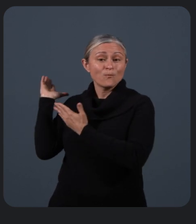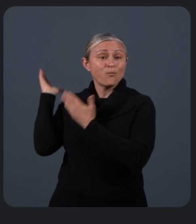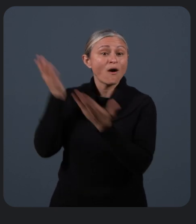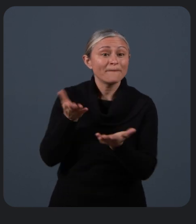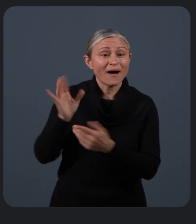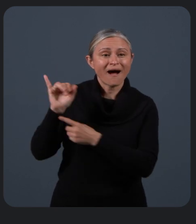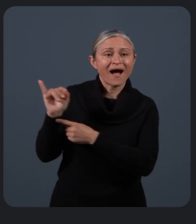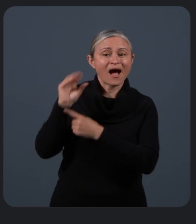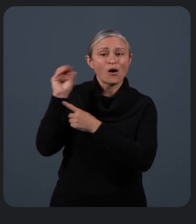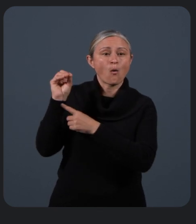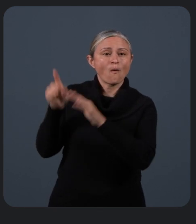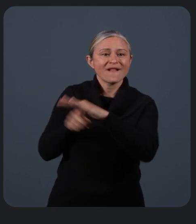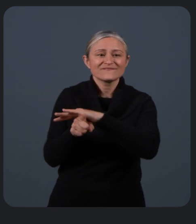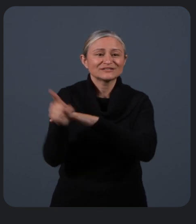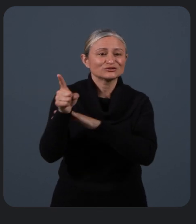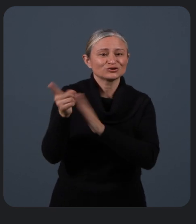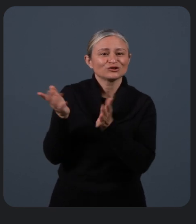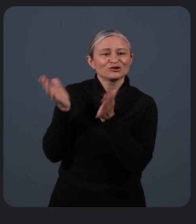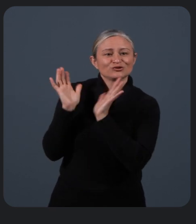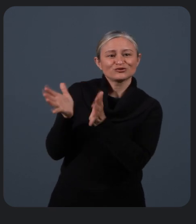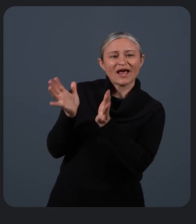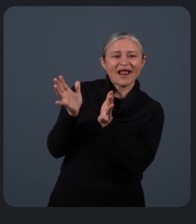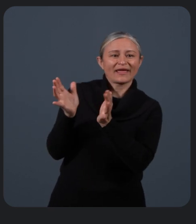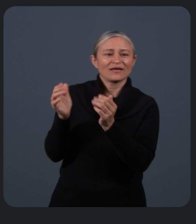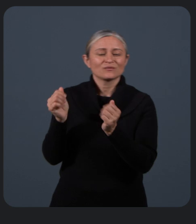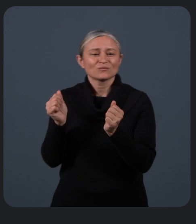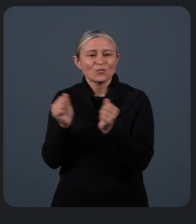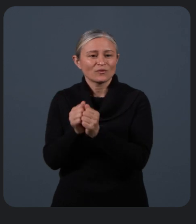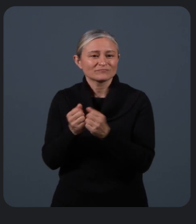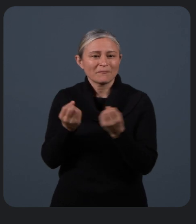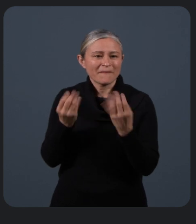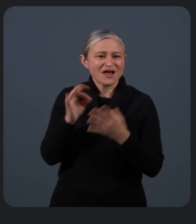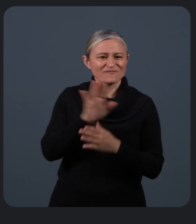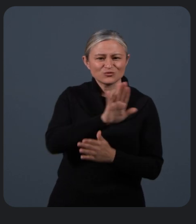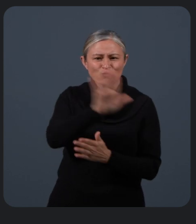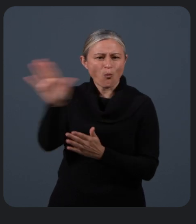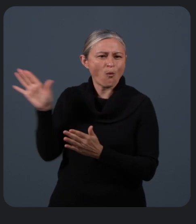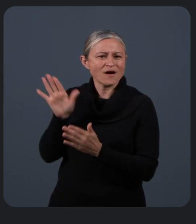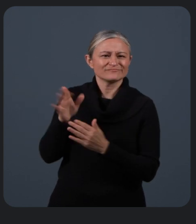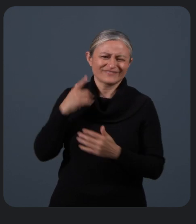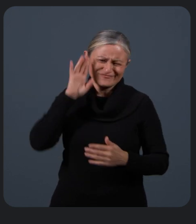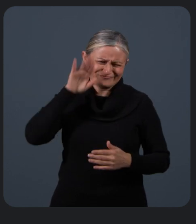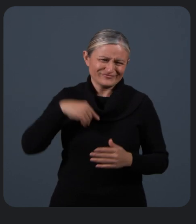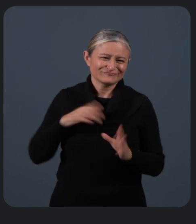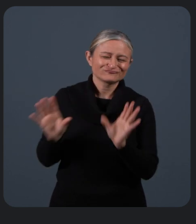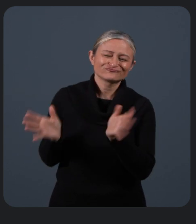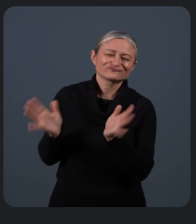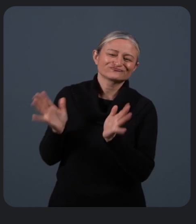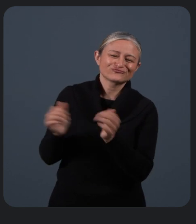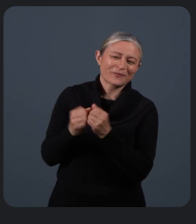Now, I don't know about you, but I totally enjoyed chatting with so many of you last year.